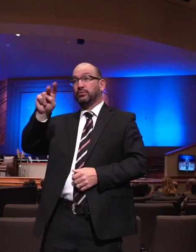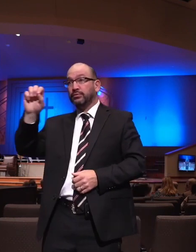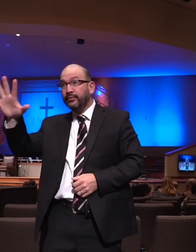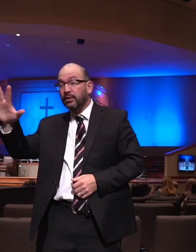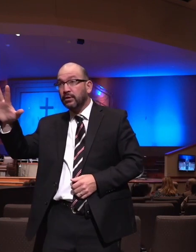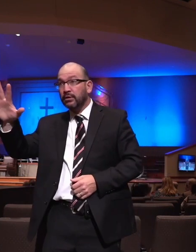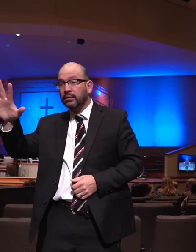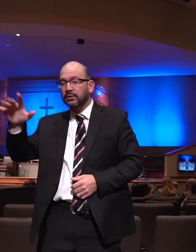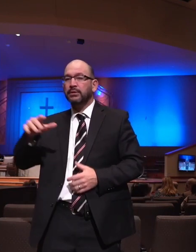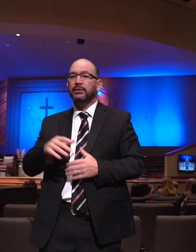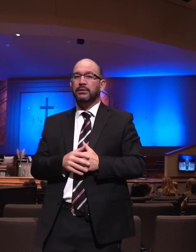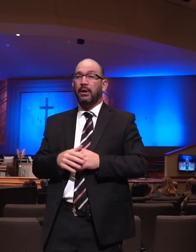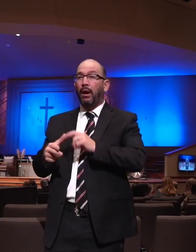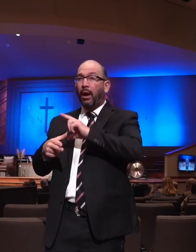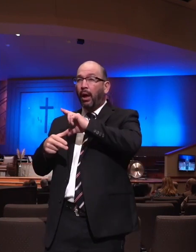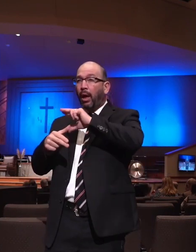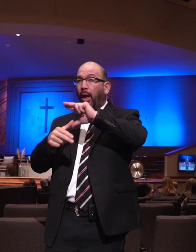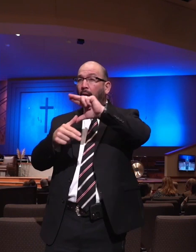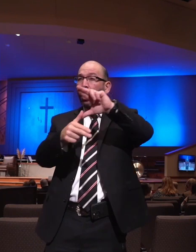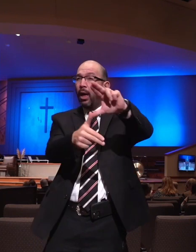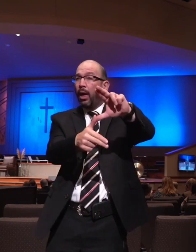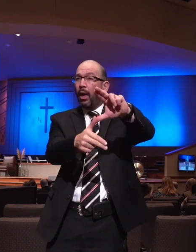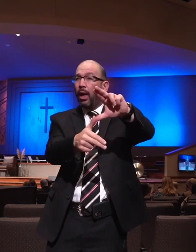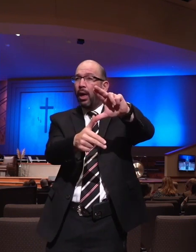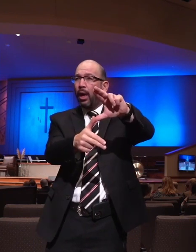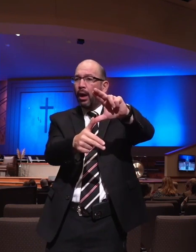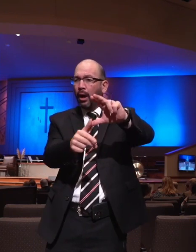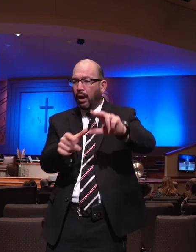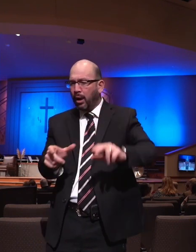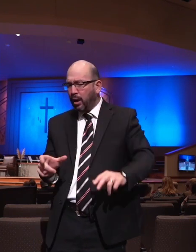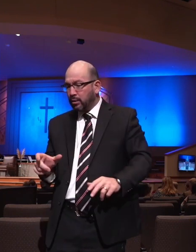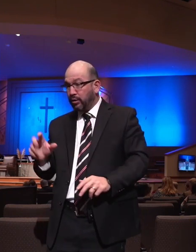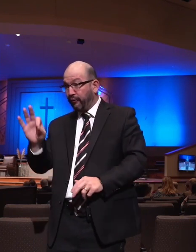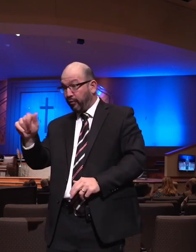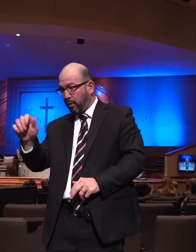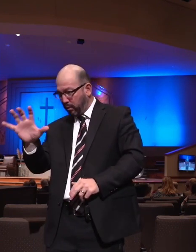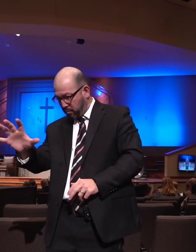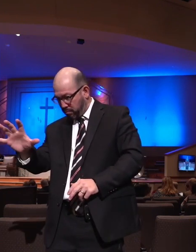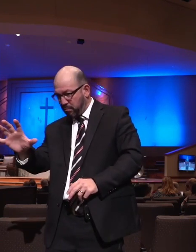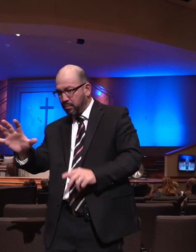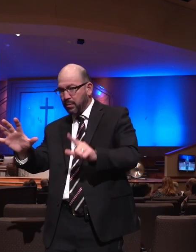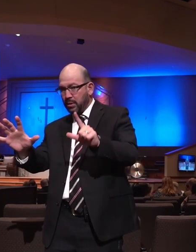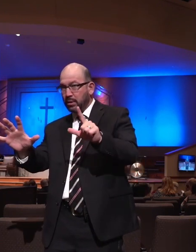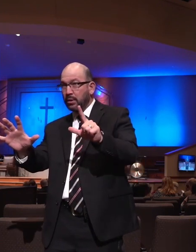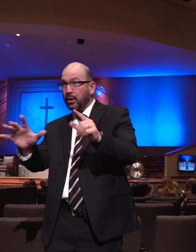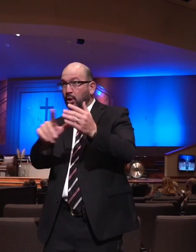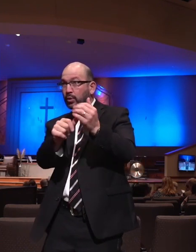the Louisiana and especially Gulfport and Biloxi a lot was said about New